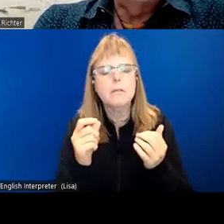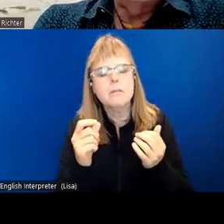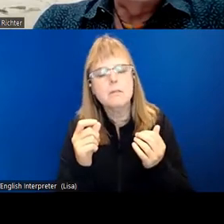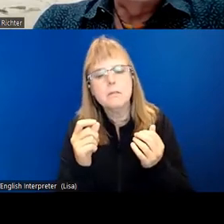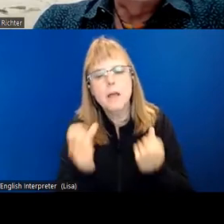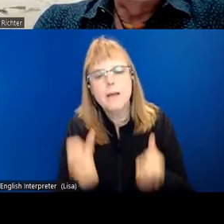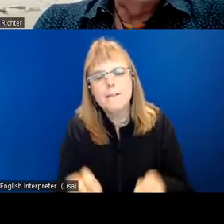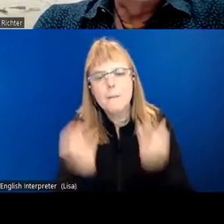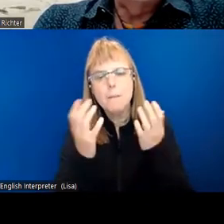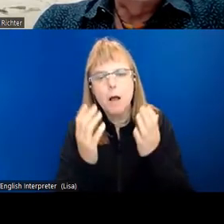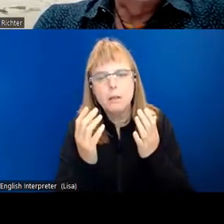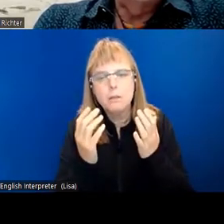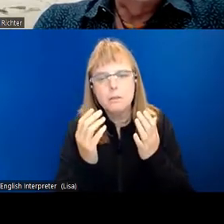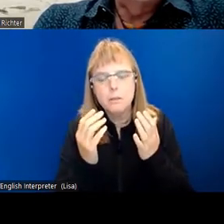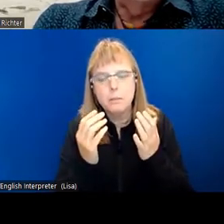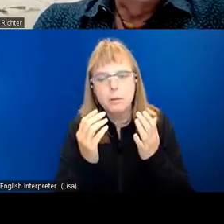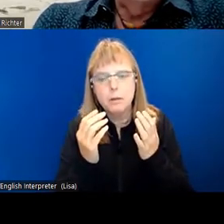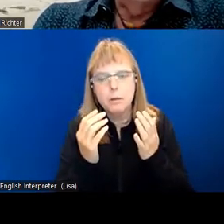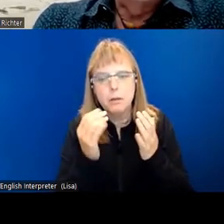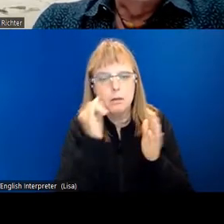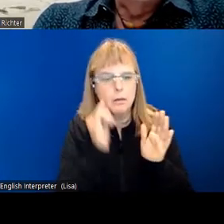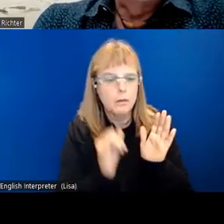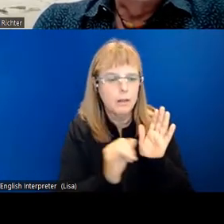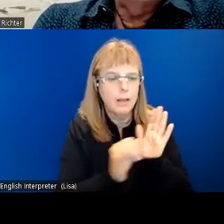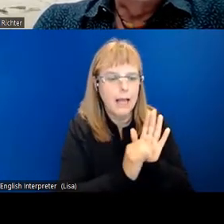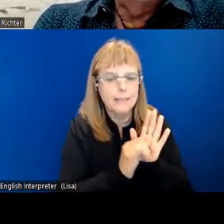I go into Idea Swap really opened